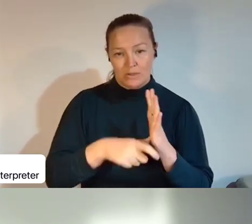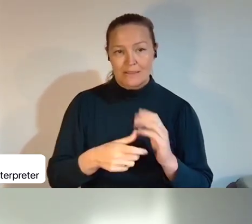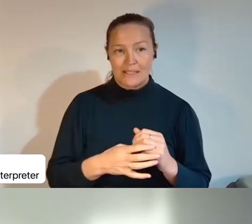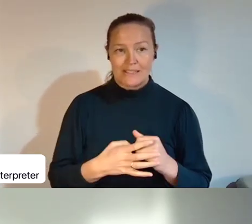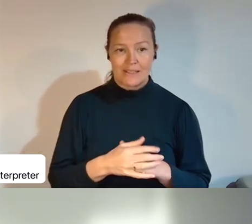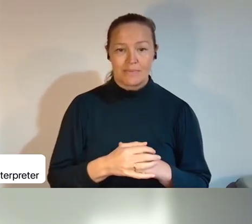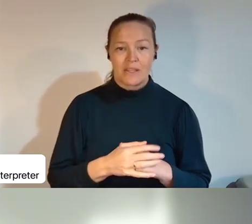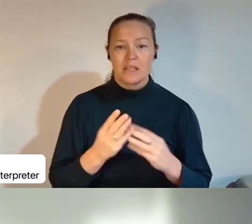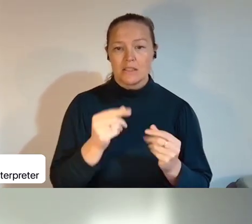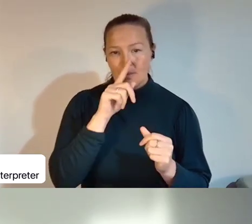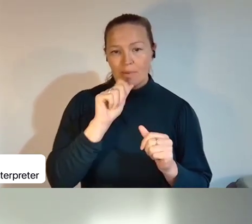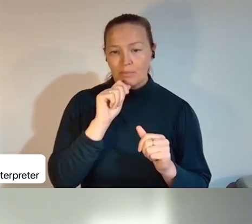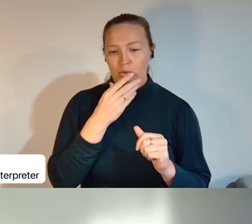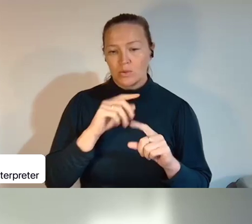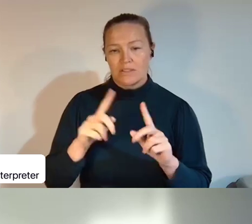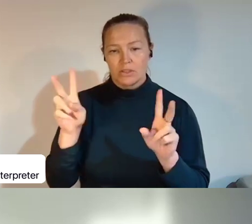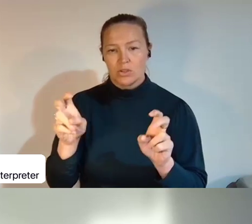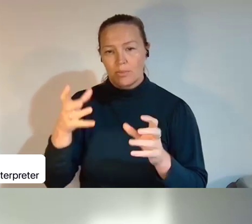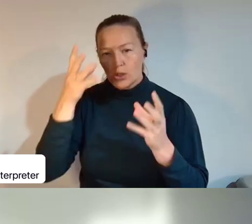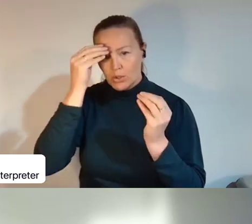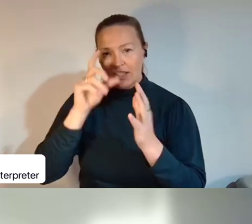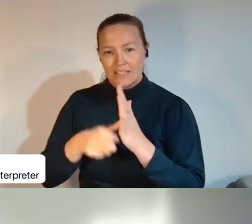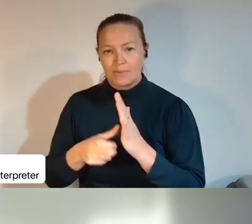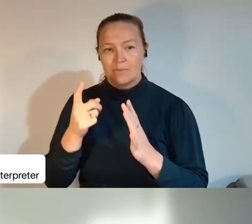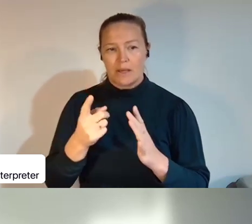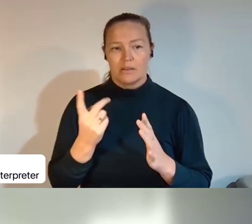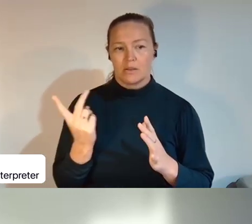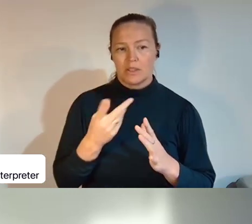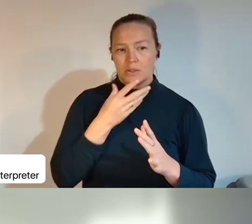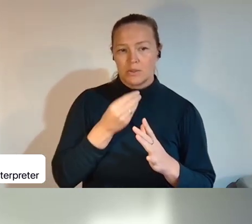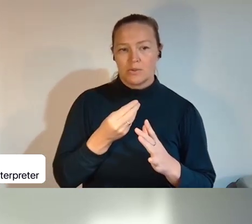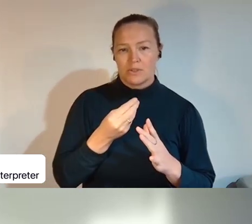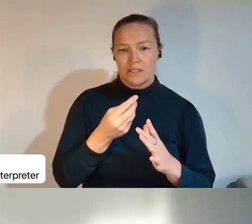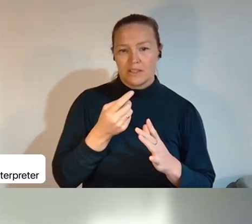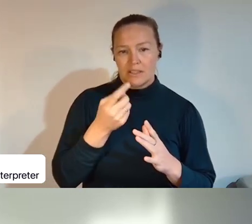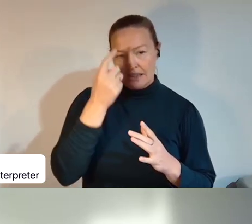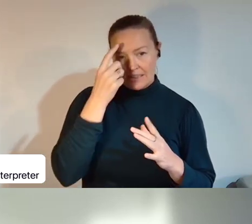the term "learning disability", but David and I tend to use the term "intellectual disability".